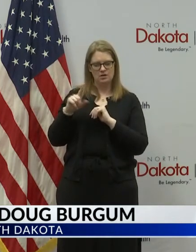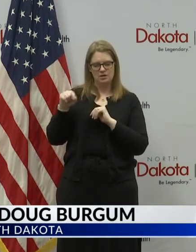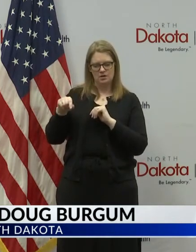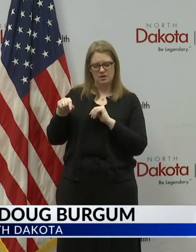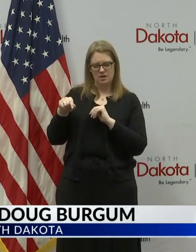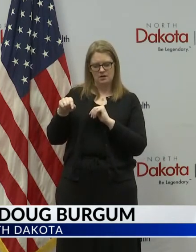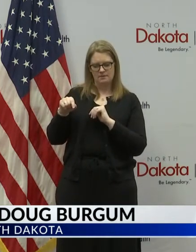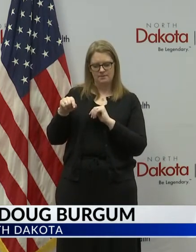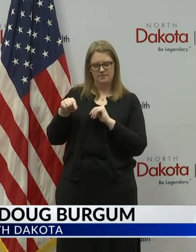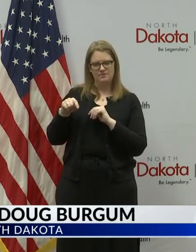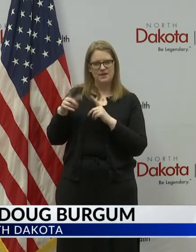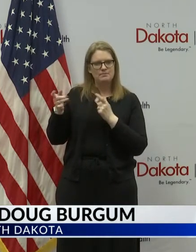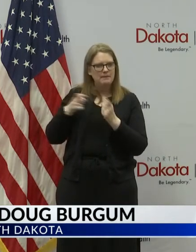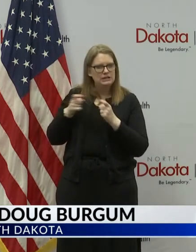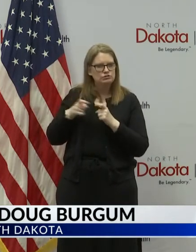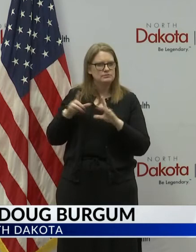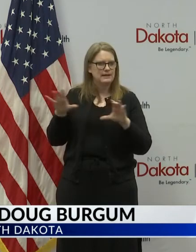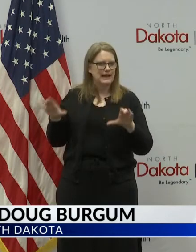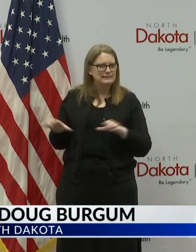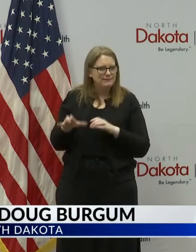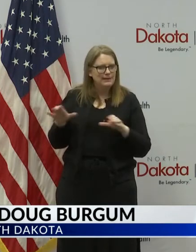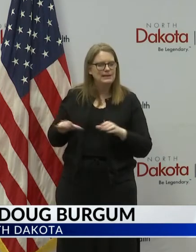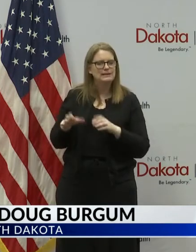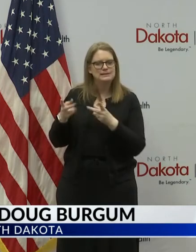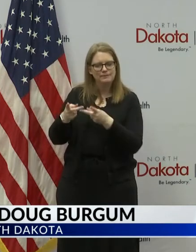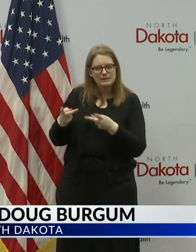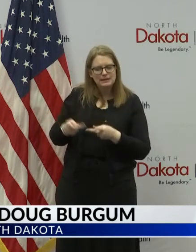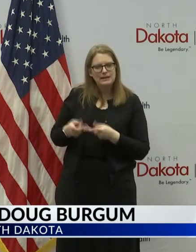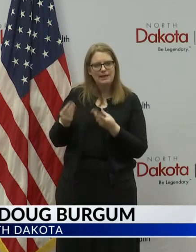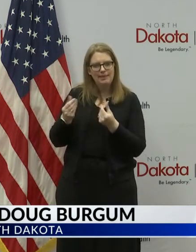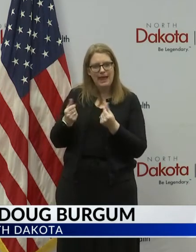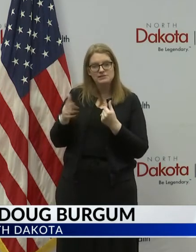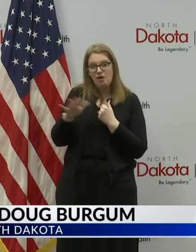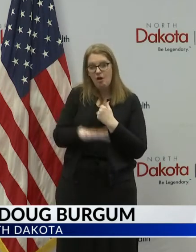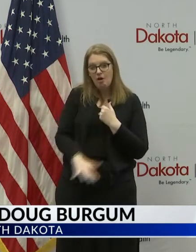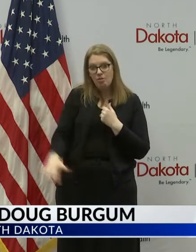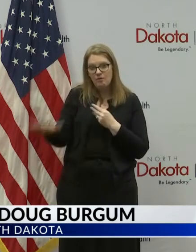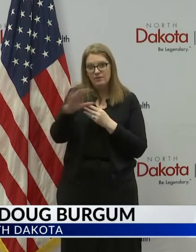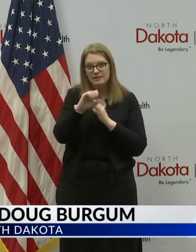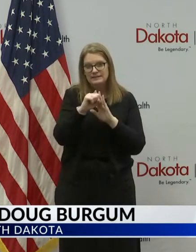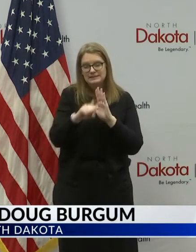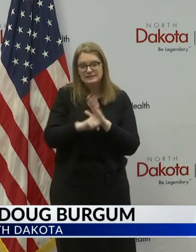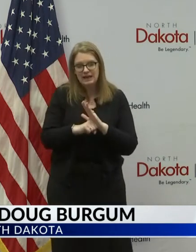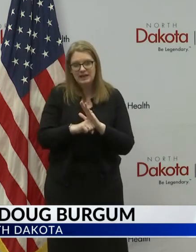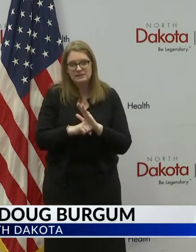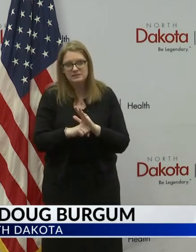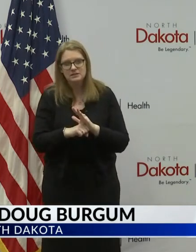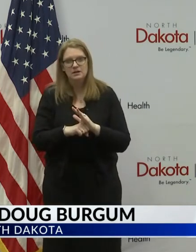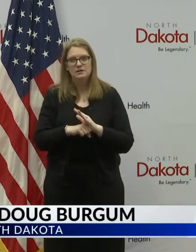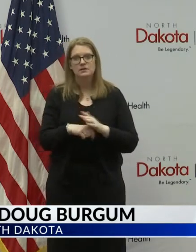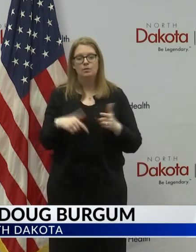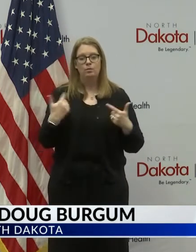IS A CABINET AGENCY, THE STATE OF NORTH DAKOTA, WHICH MANAGES ACTIVITIES AND FACILITIES AND